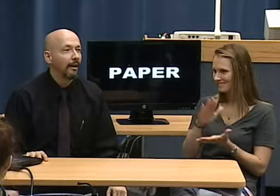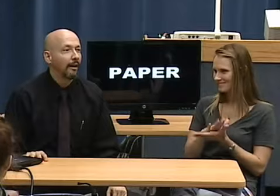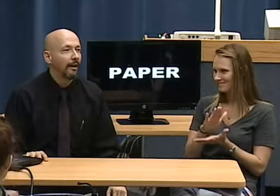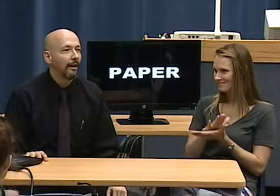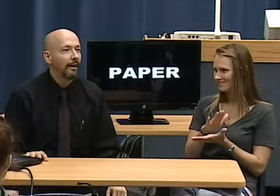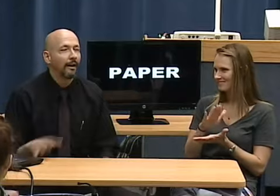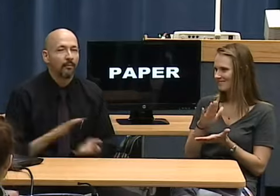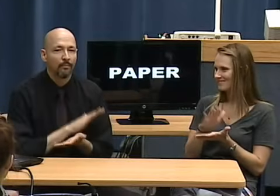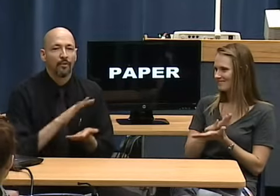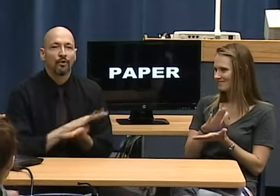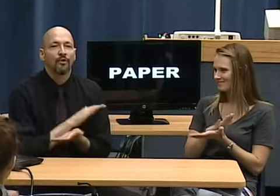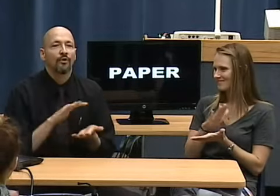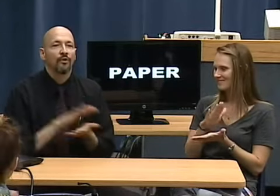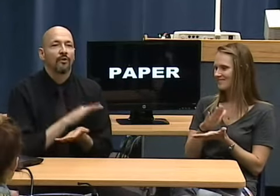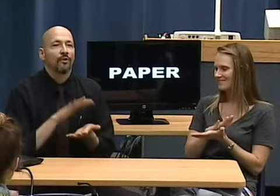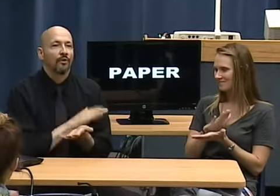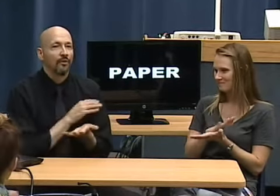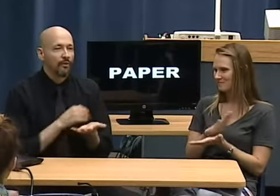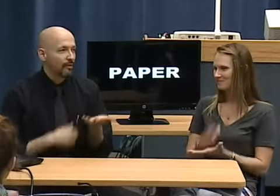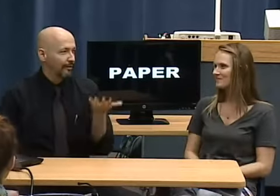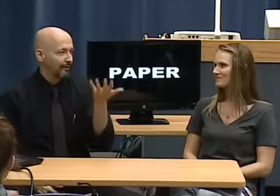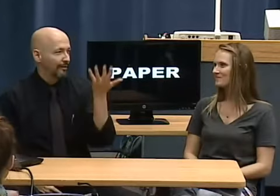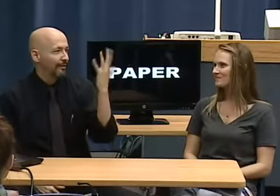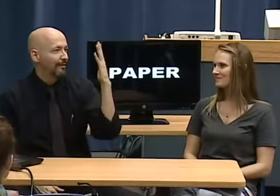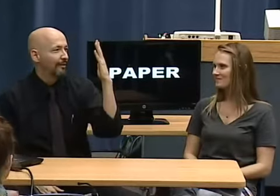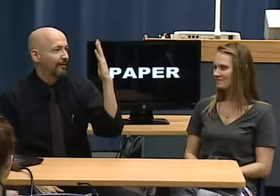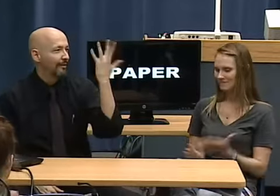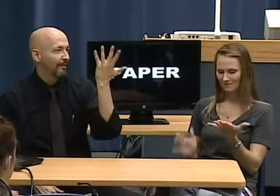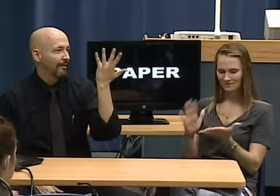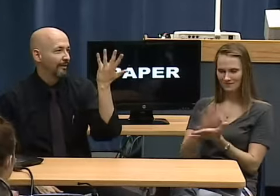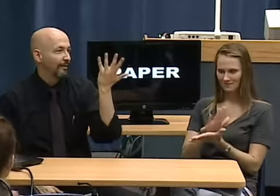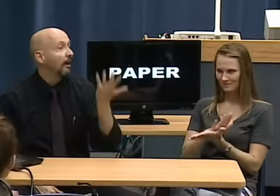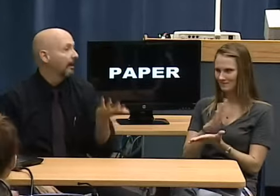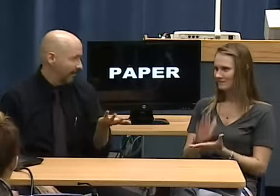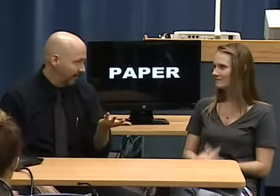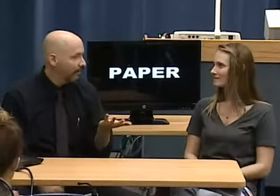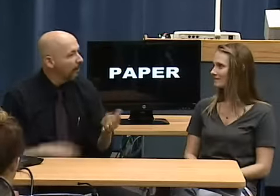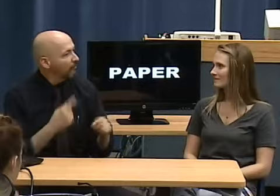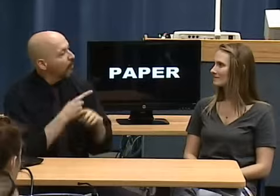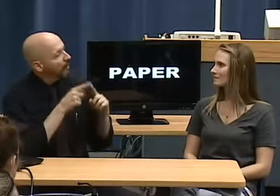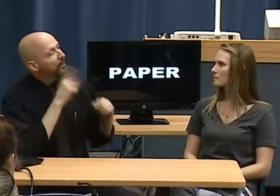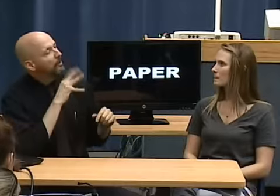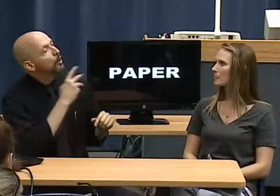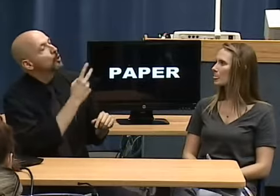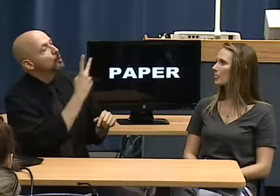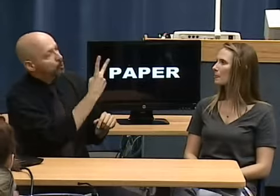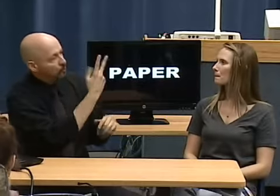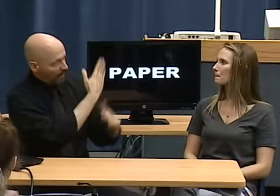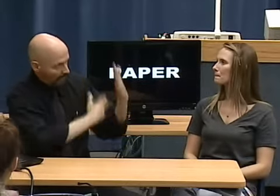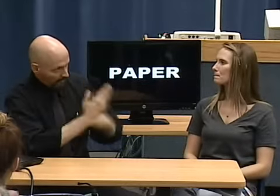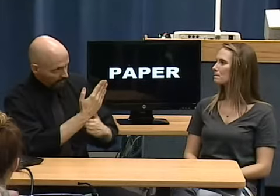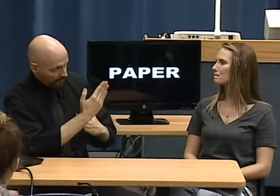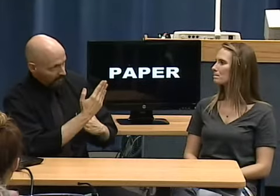Paper. 5-handshape. Paper. Right, there are two hands